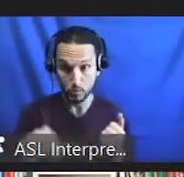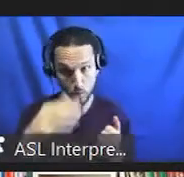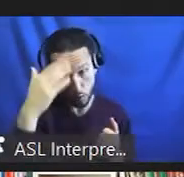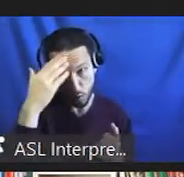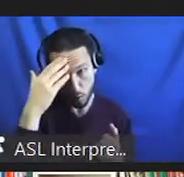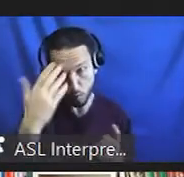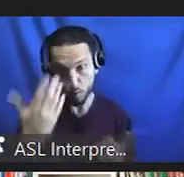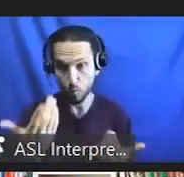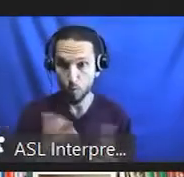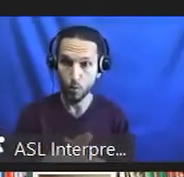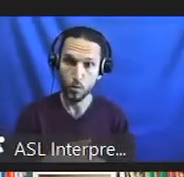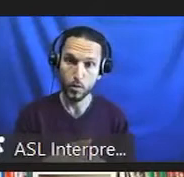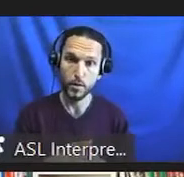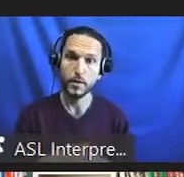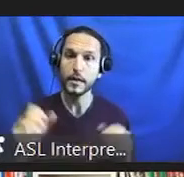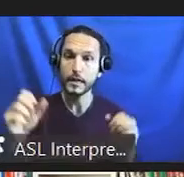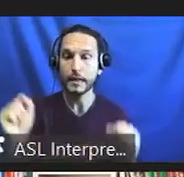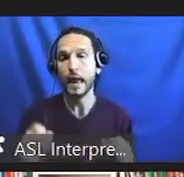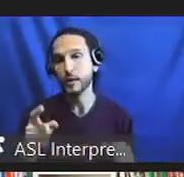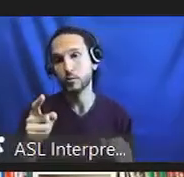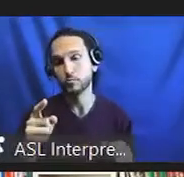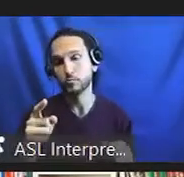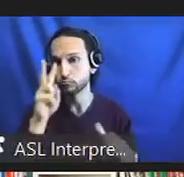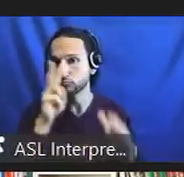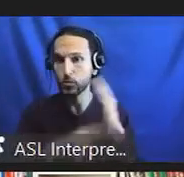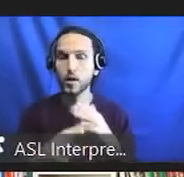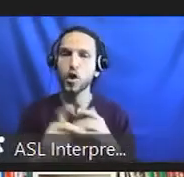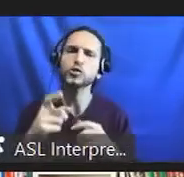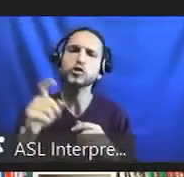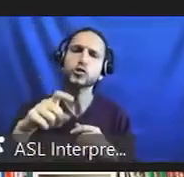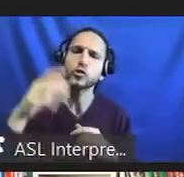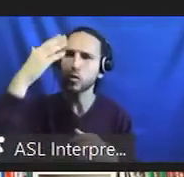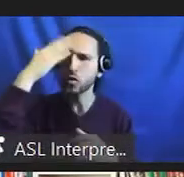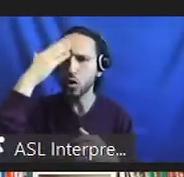Or could you have anticipated it? Or should you have known about it?